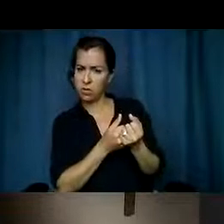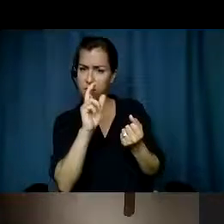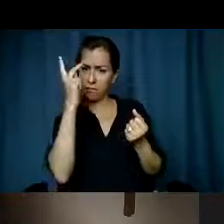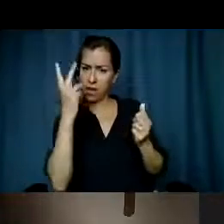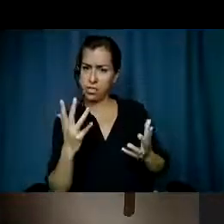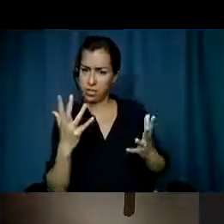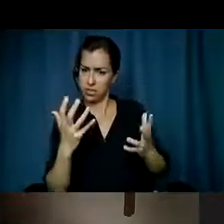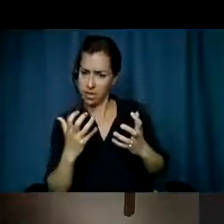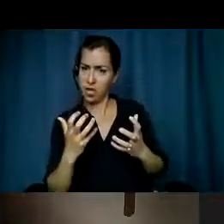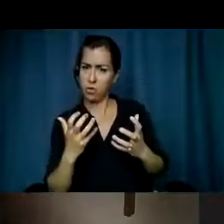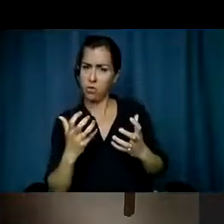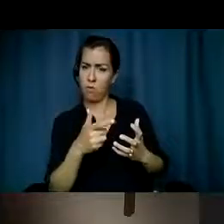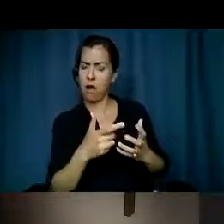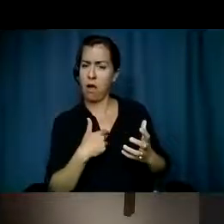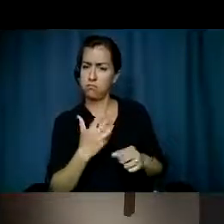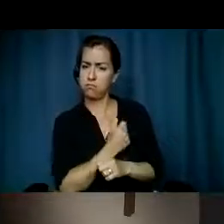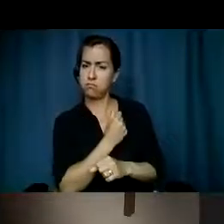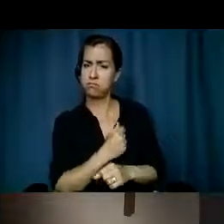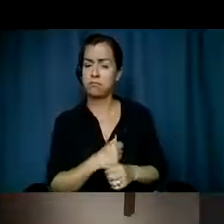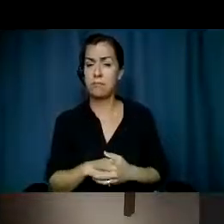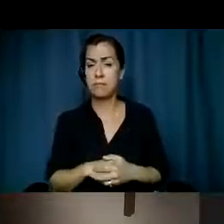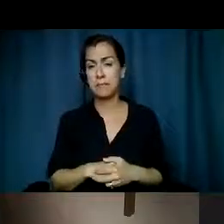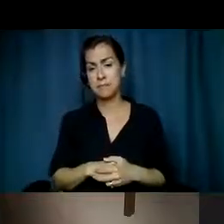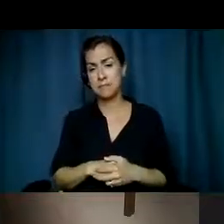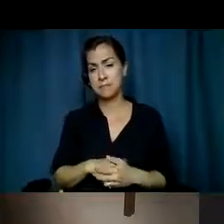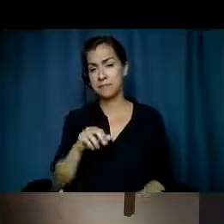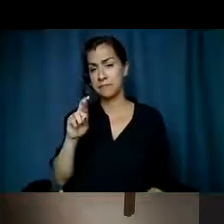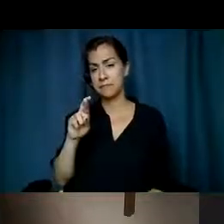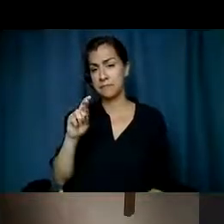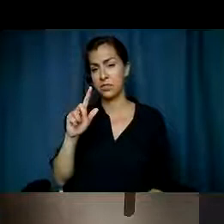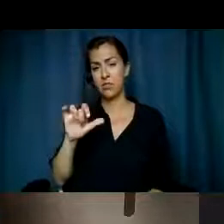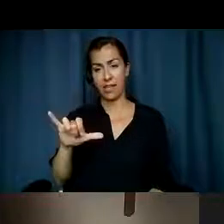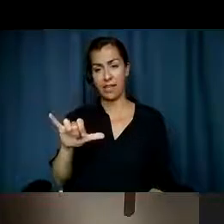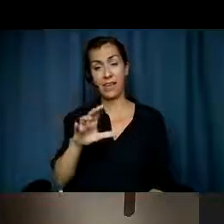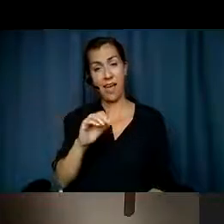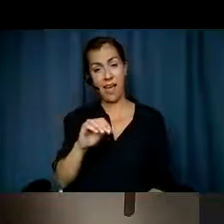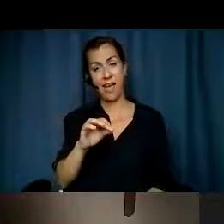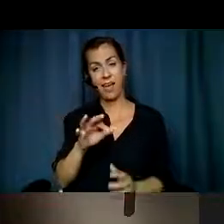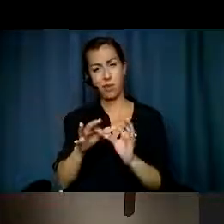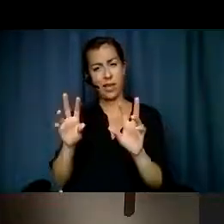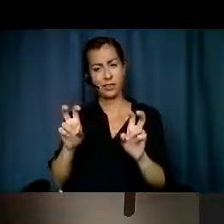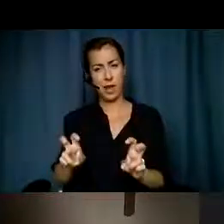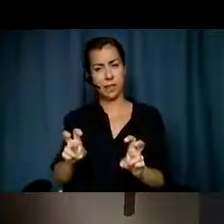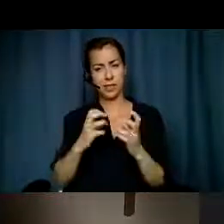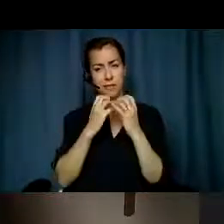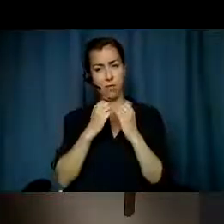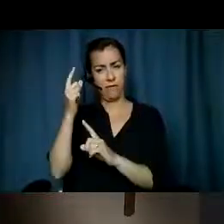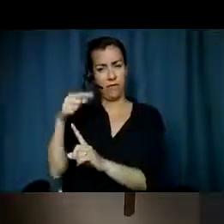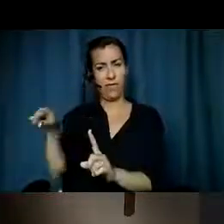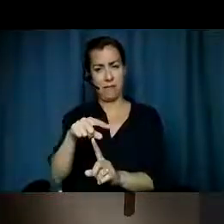Correct? So now, Phil when we worked with DRO in the past on the easy voting guide